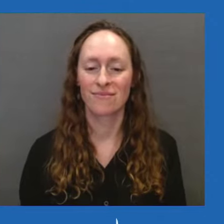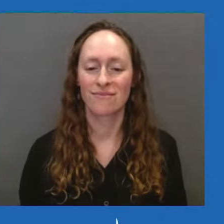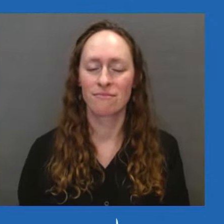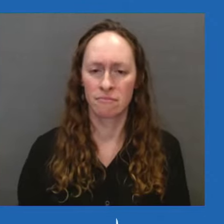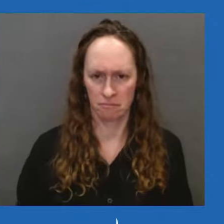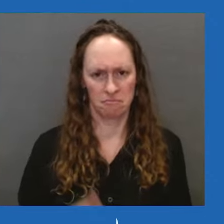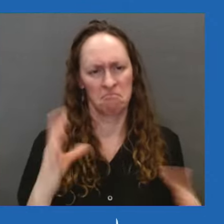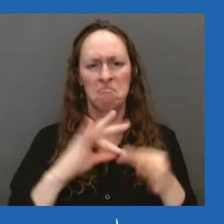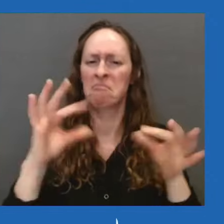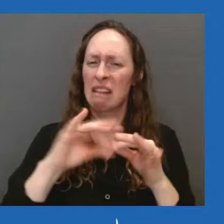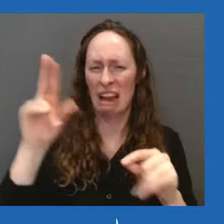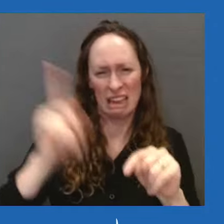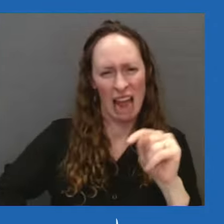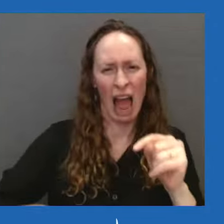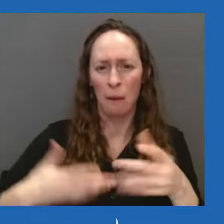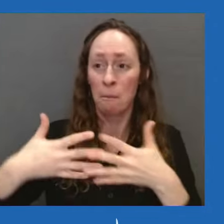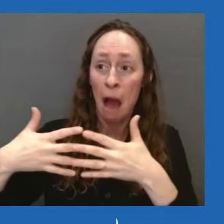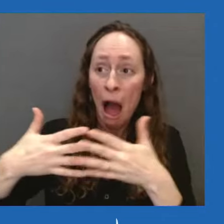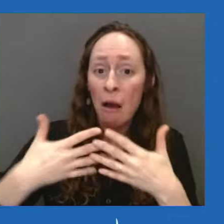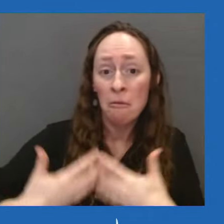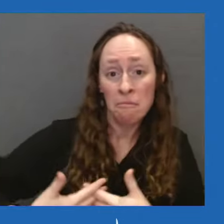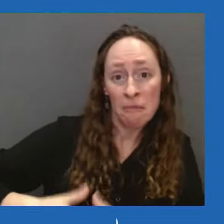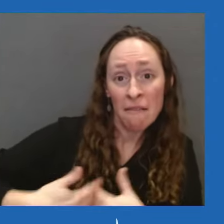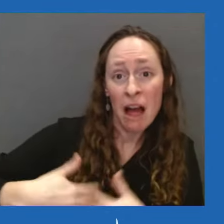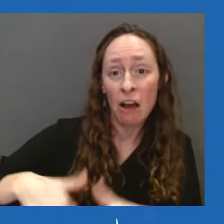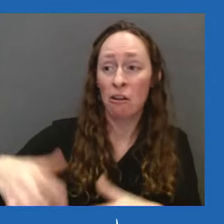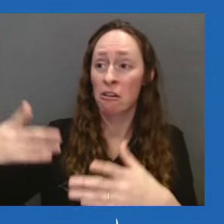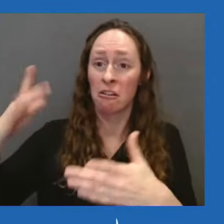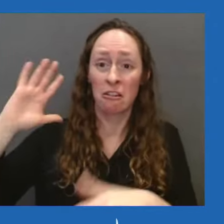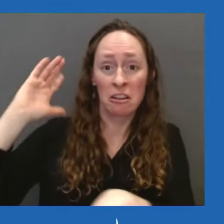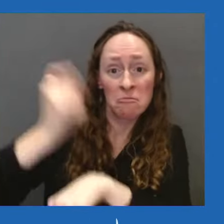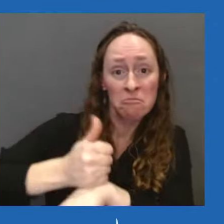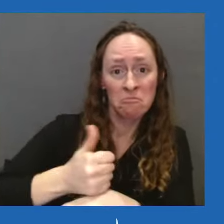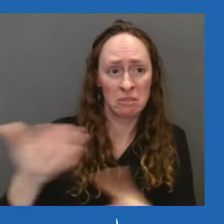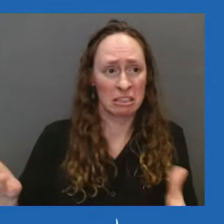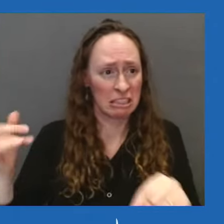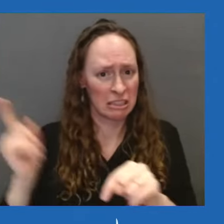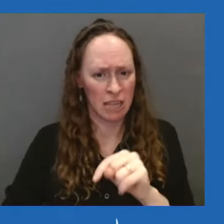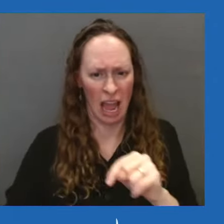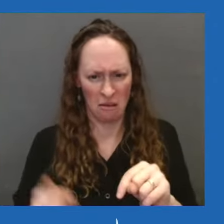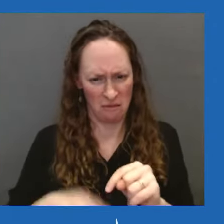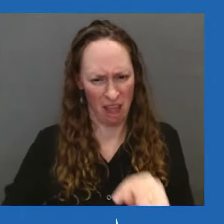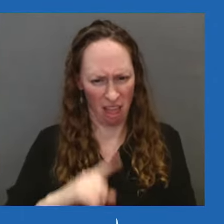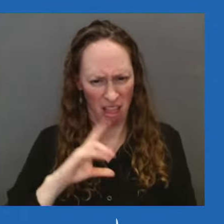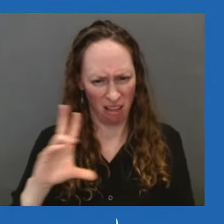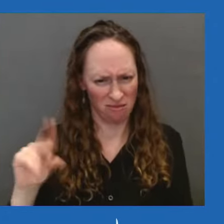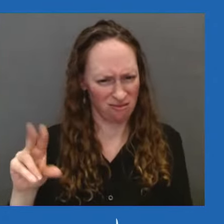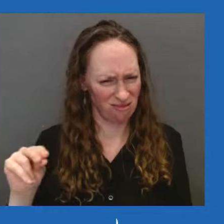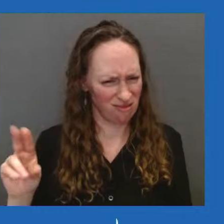Well, we've created close to 800,000 manufacturing jobs -- almost twice as many as the previous administration did in all four years.